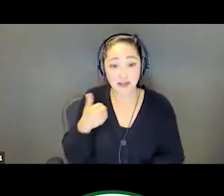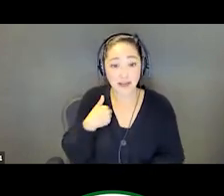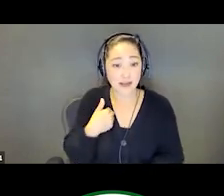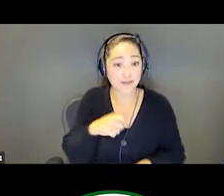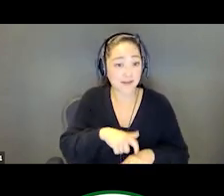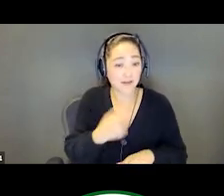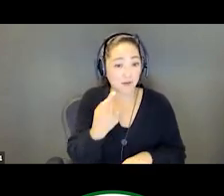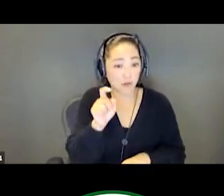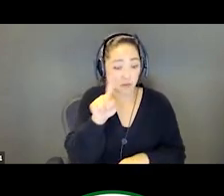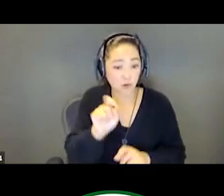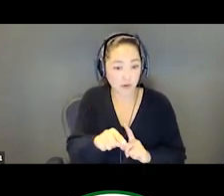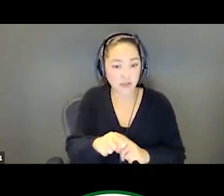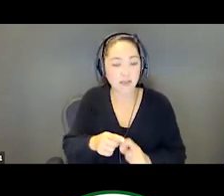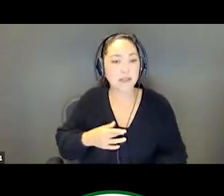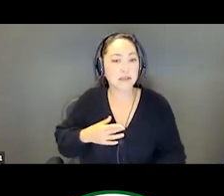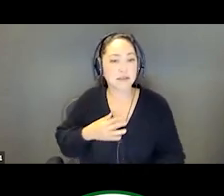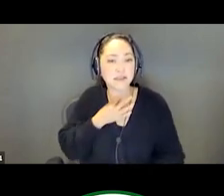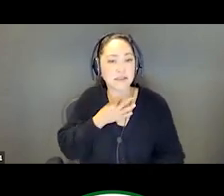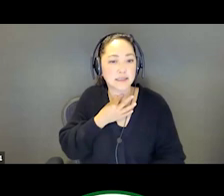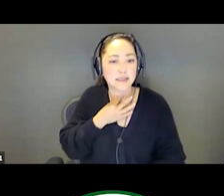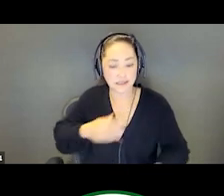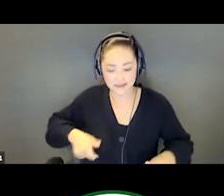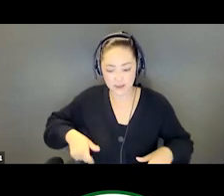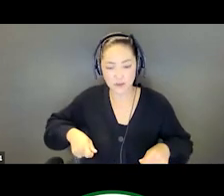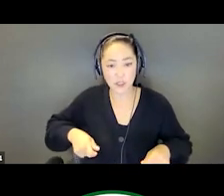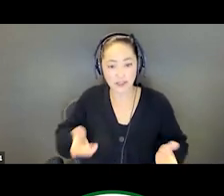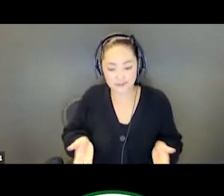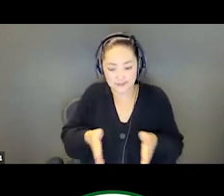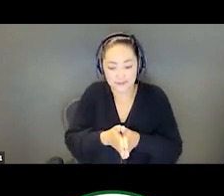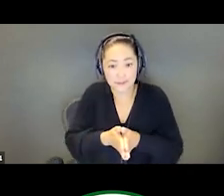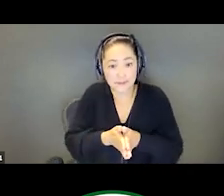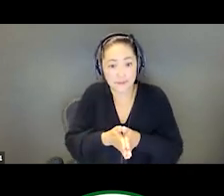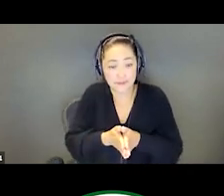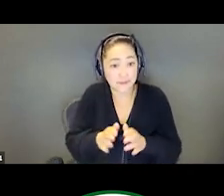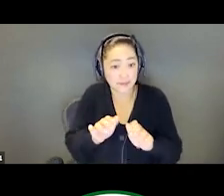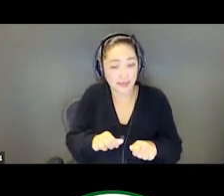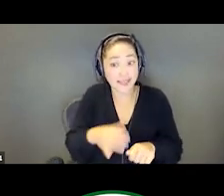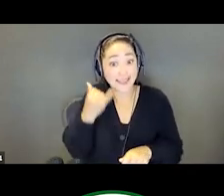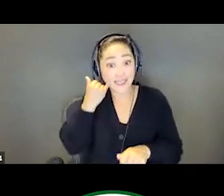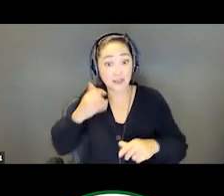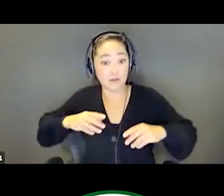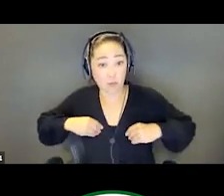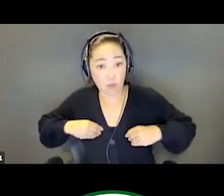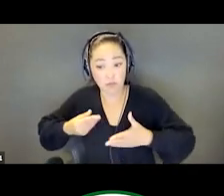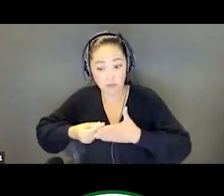Someone is asking if the card is one last quick question. Someone is asking if the, folds, and how do users get it home, you know, if they own one, how do they get it to and from the park typically?